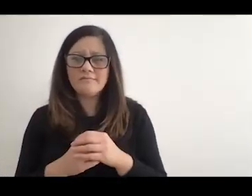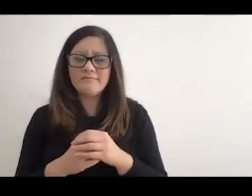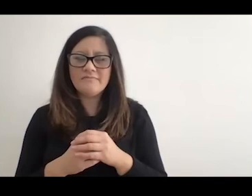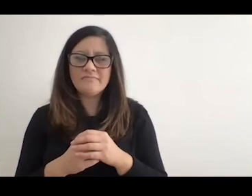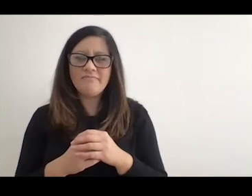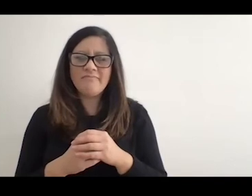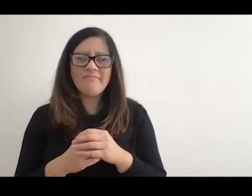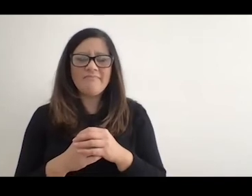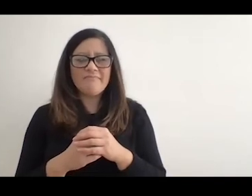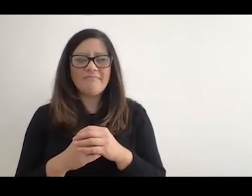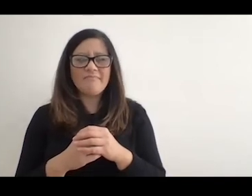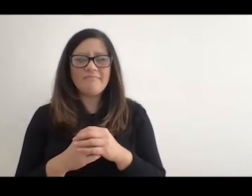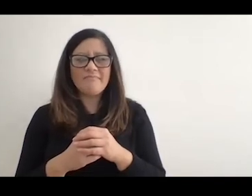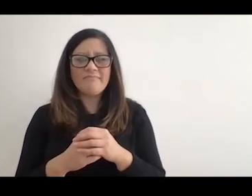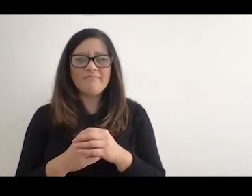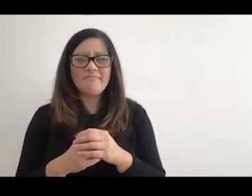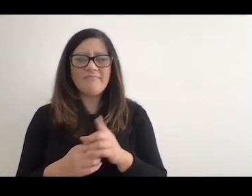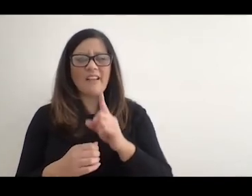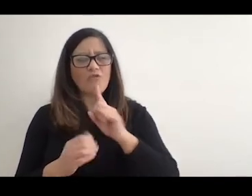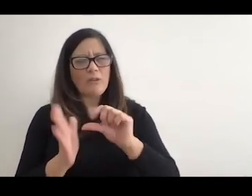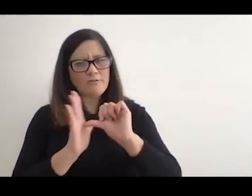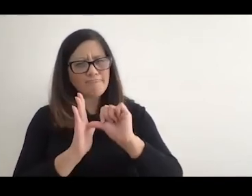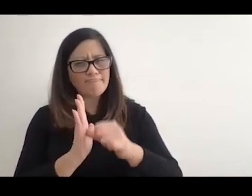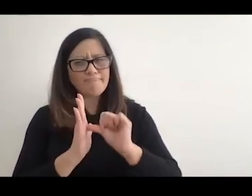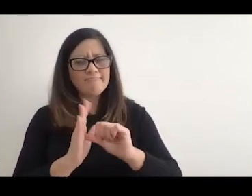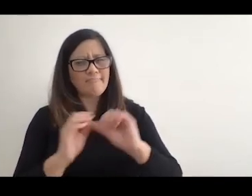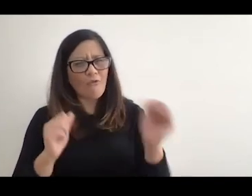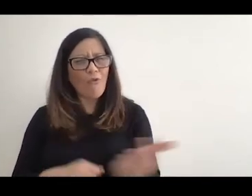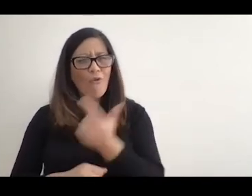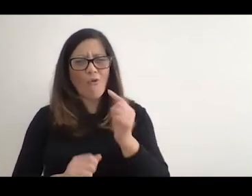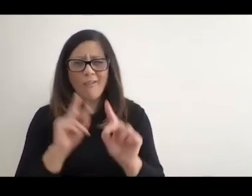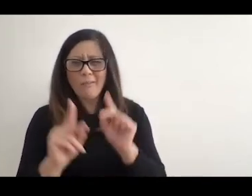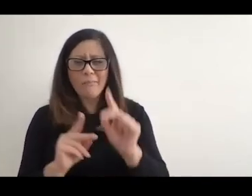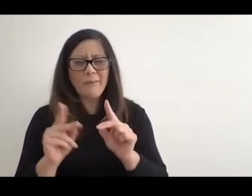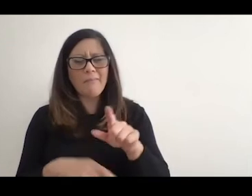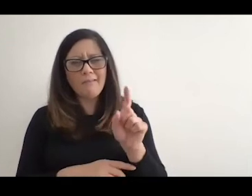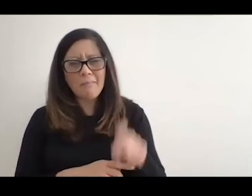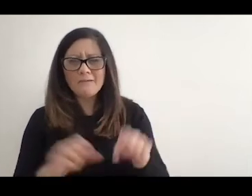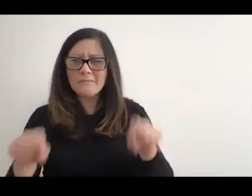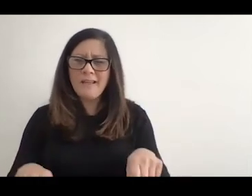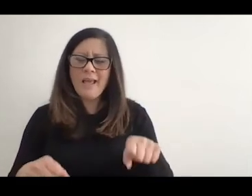So I really want to bring this home. All humans rely on being able